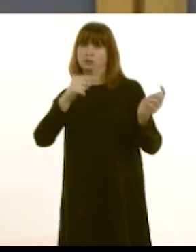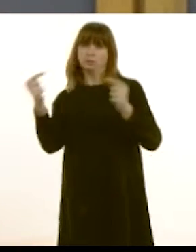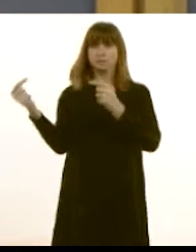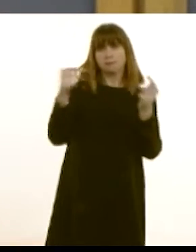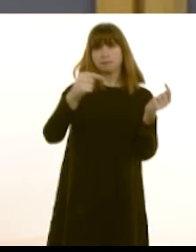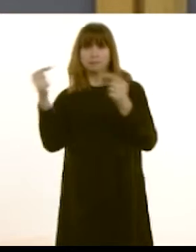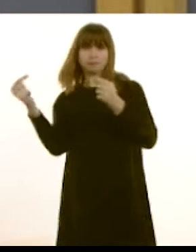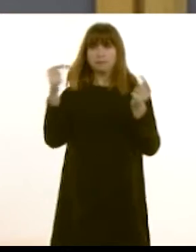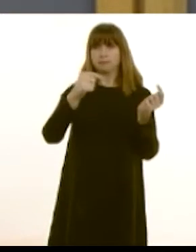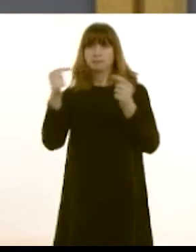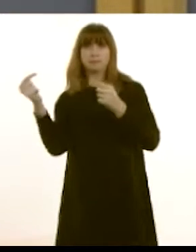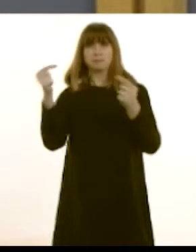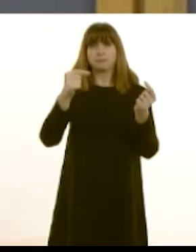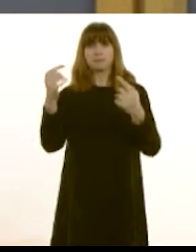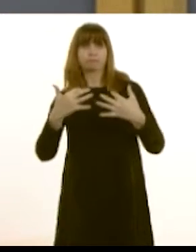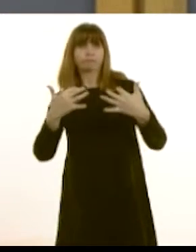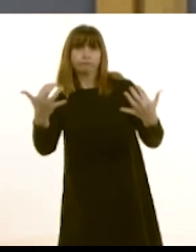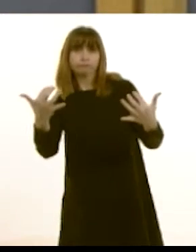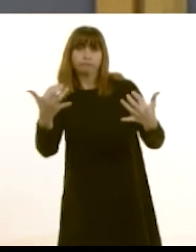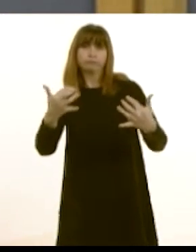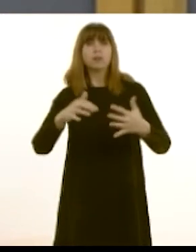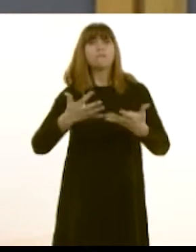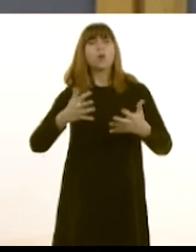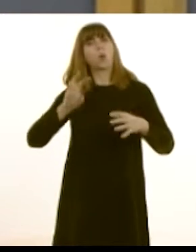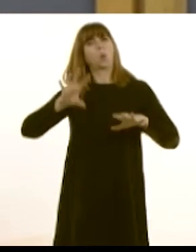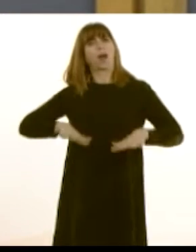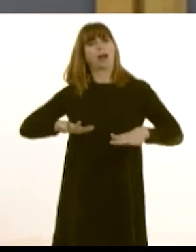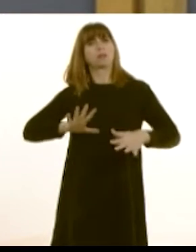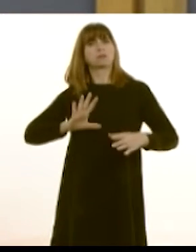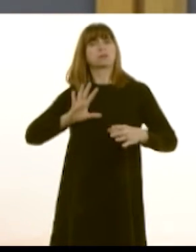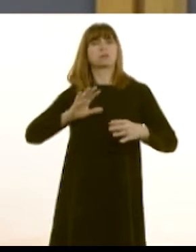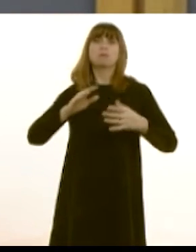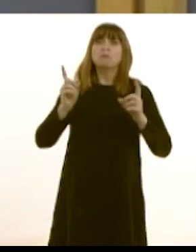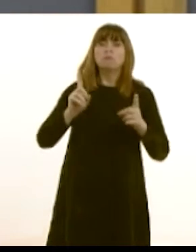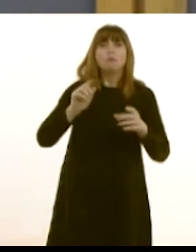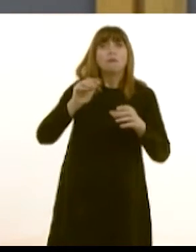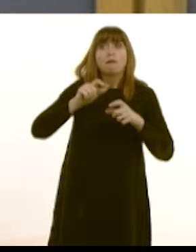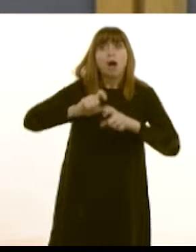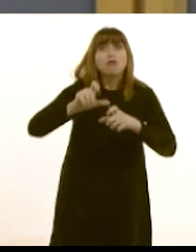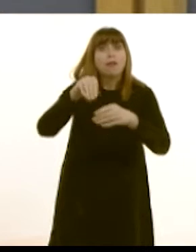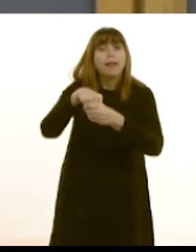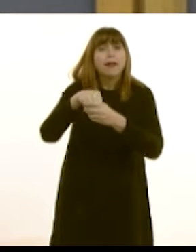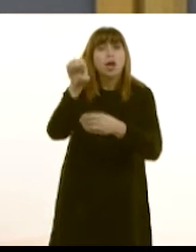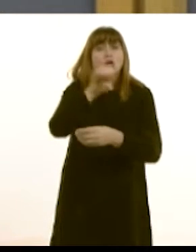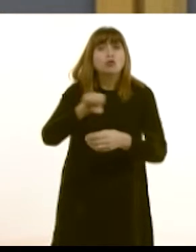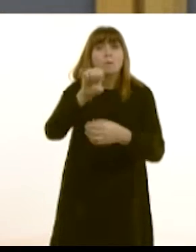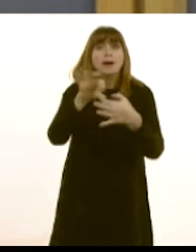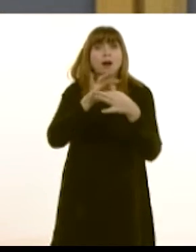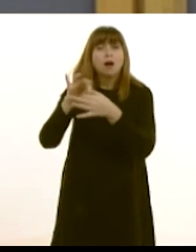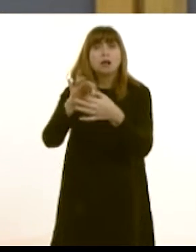on the future for Wales within the European Union. You went head to head with the voice of the far right.